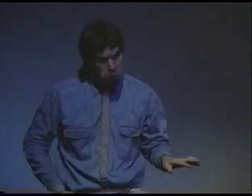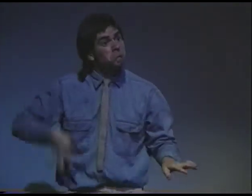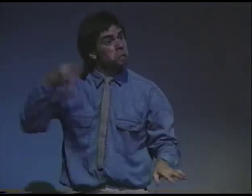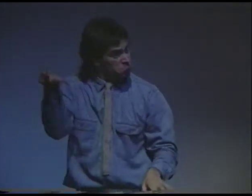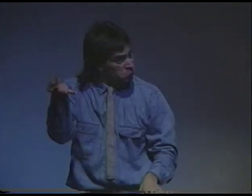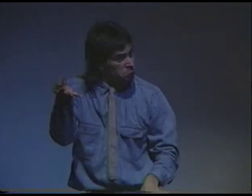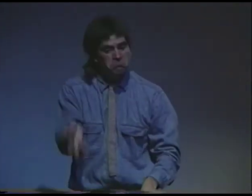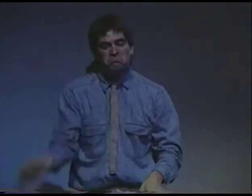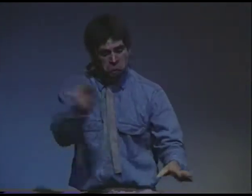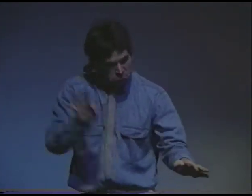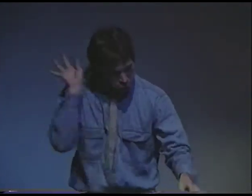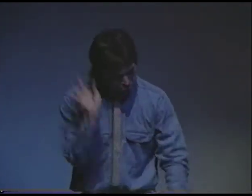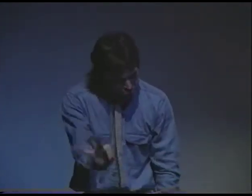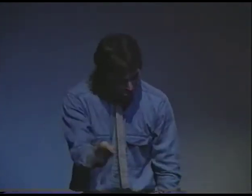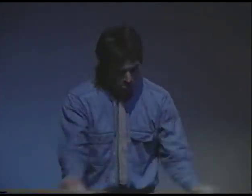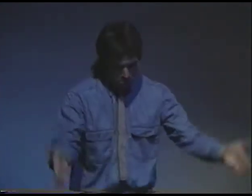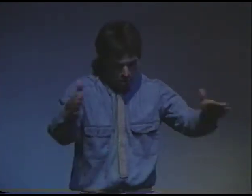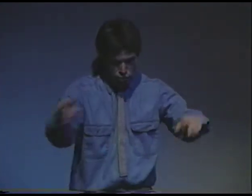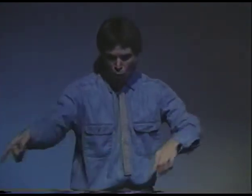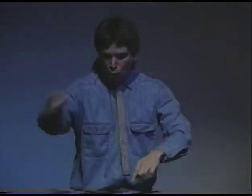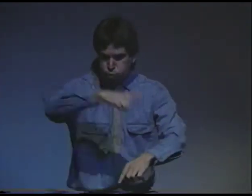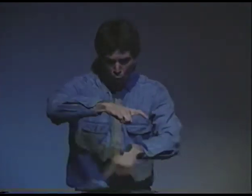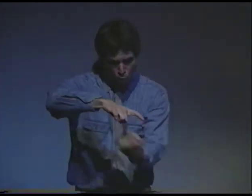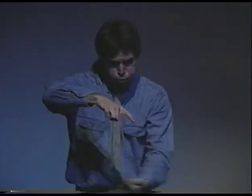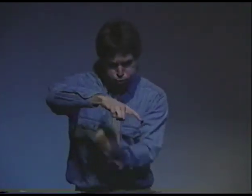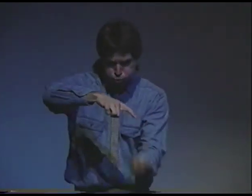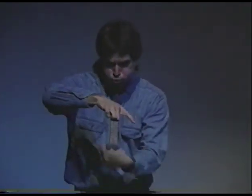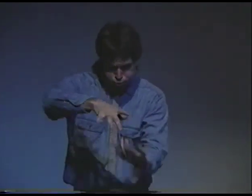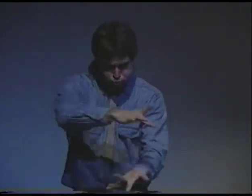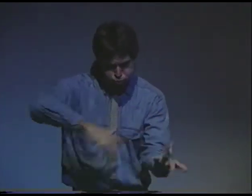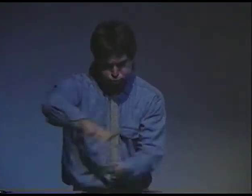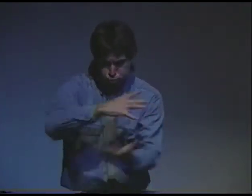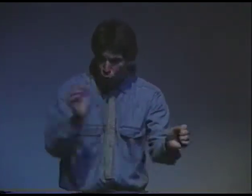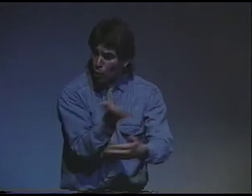And Patrick said, OK, put the coin in the machine.